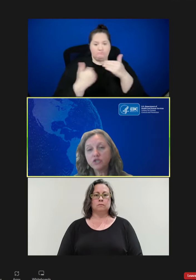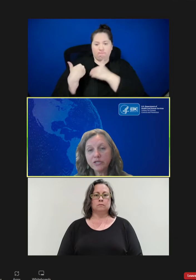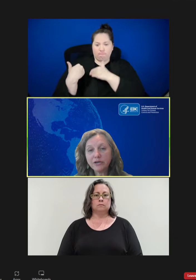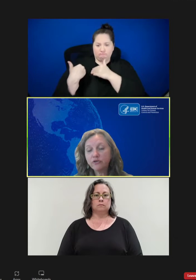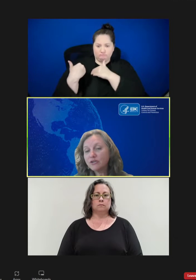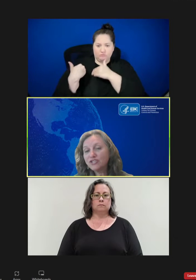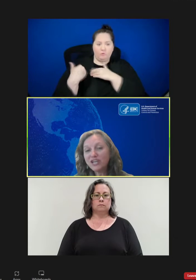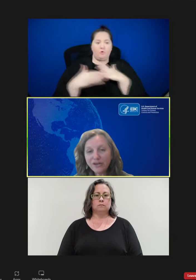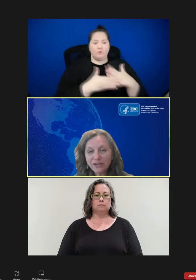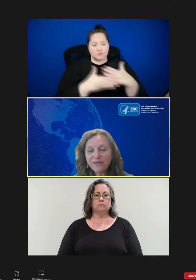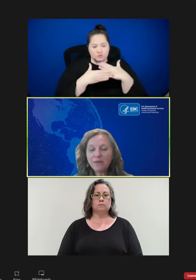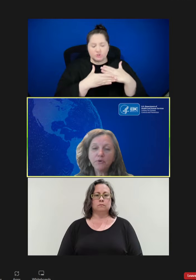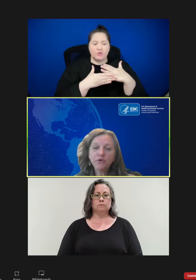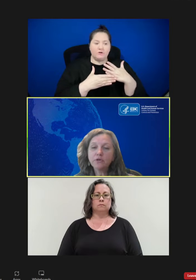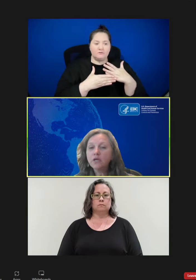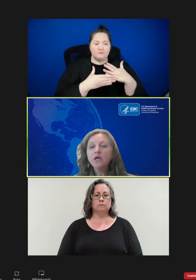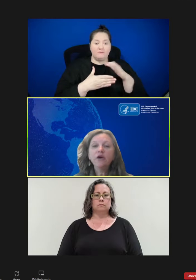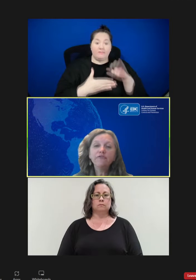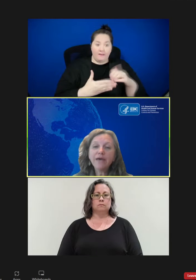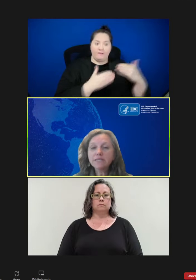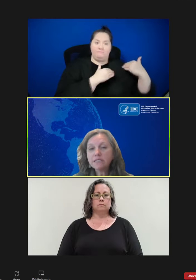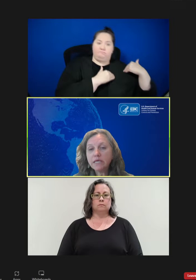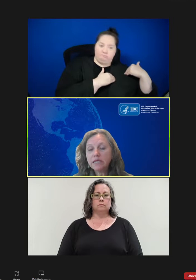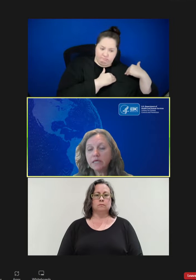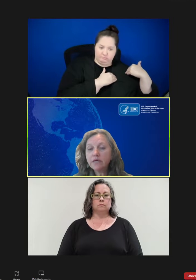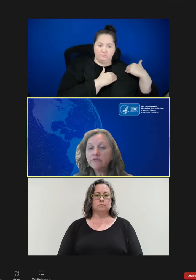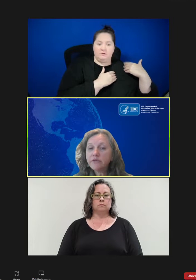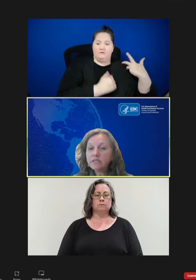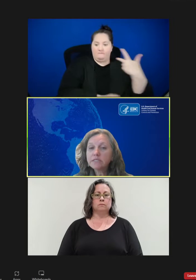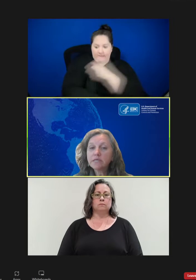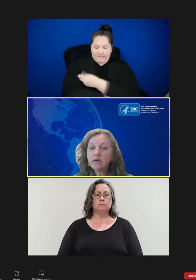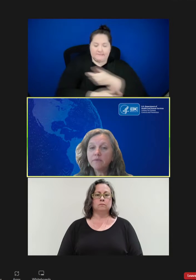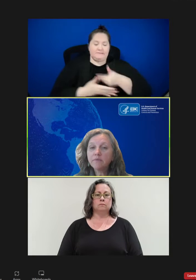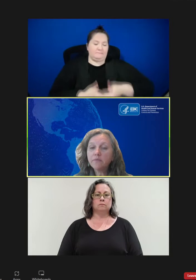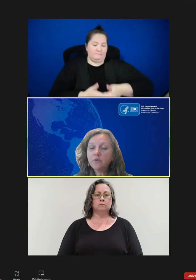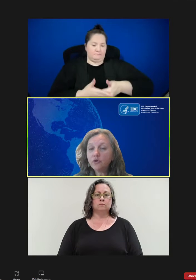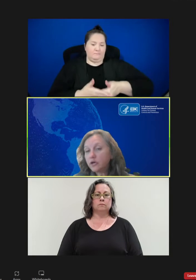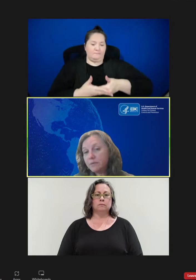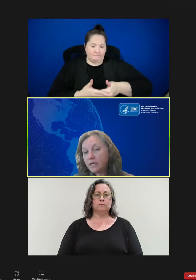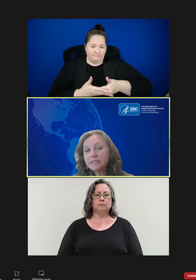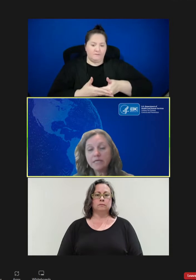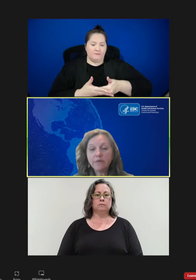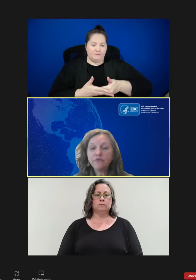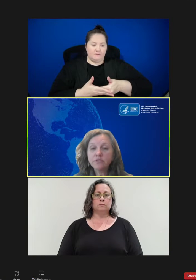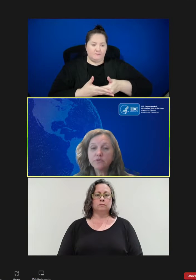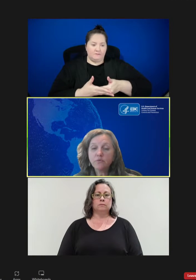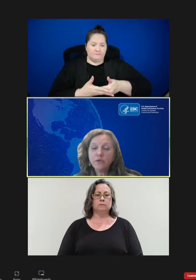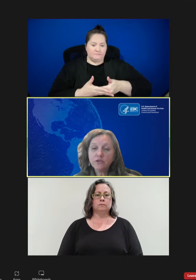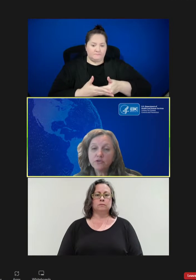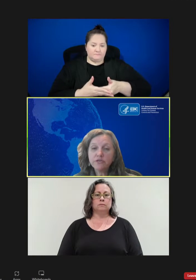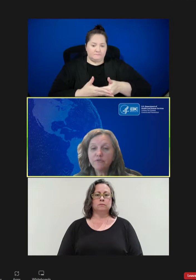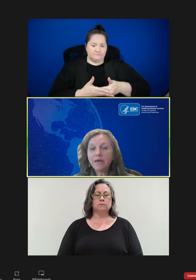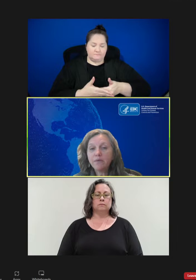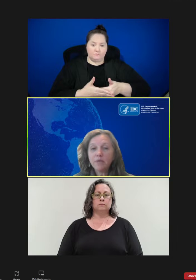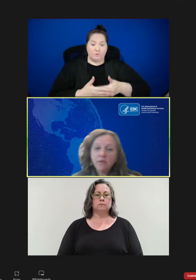shared -- sharing of that burden of vaccinating infants, or immunizing infants with Nirsevimab,